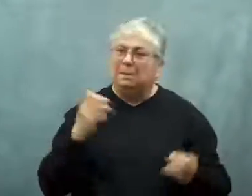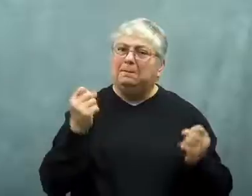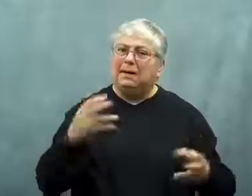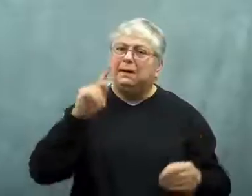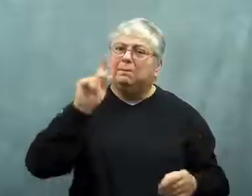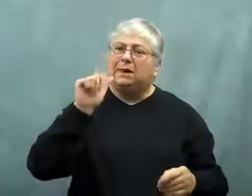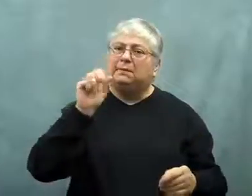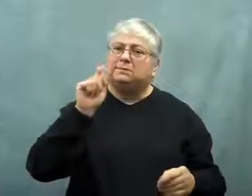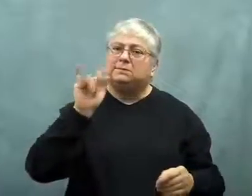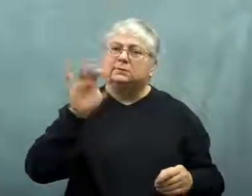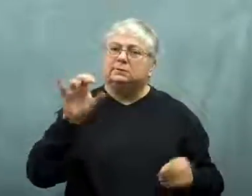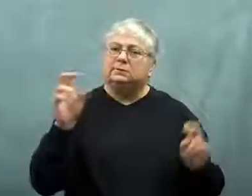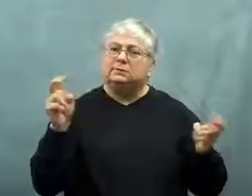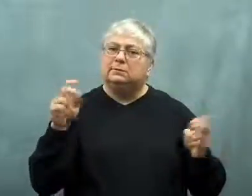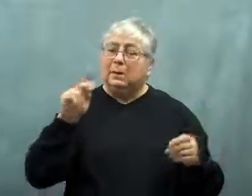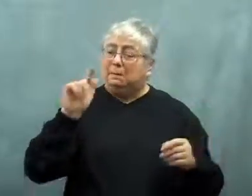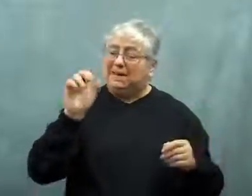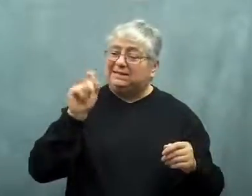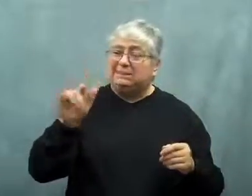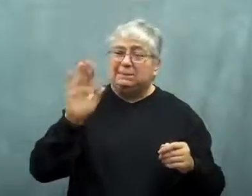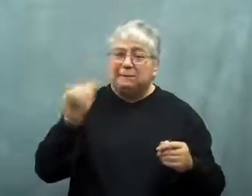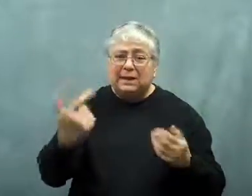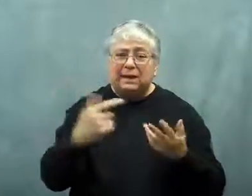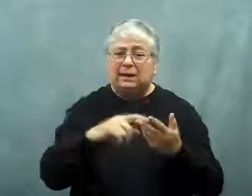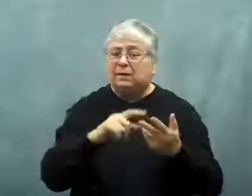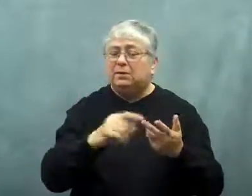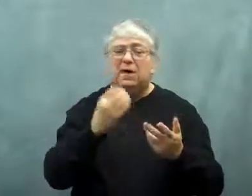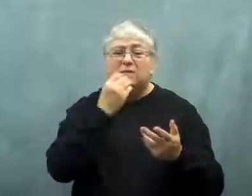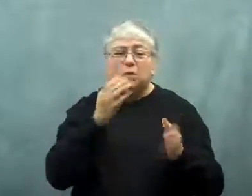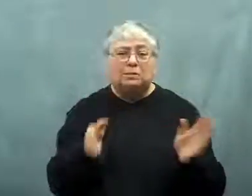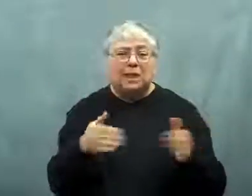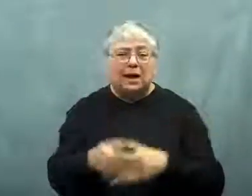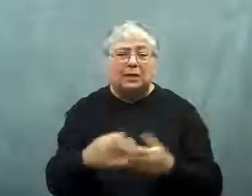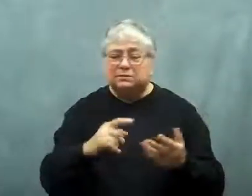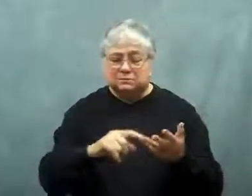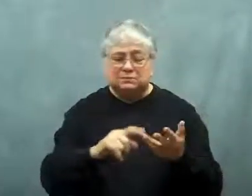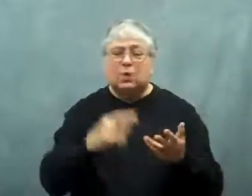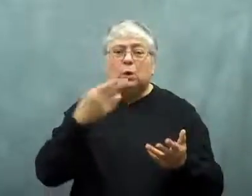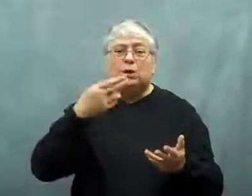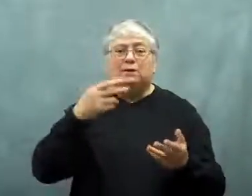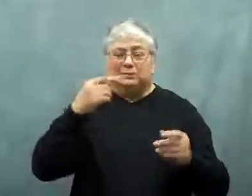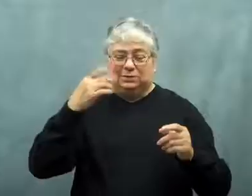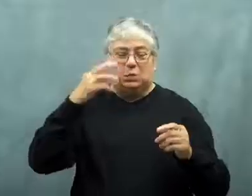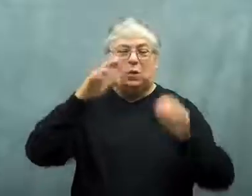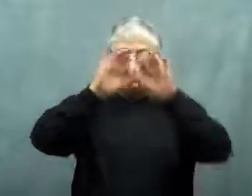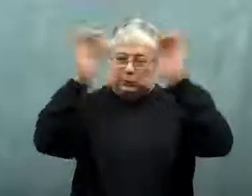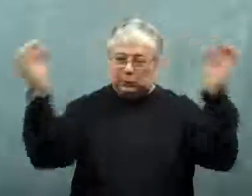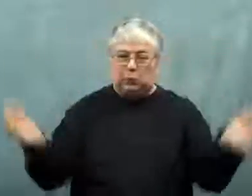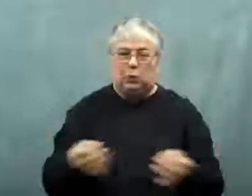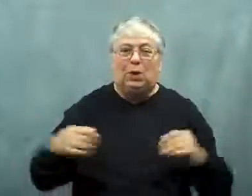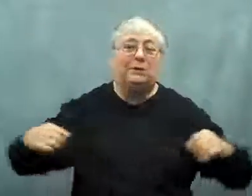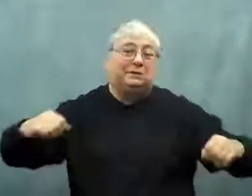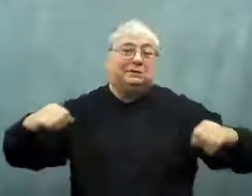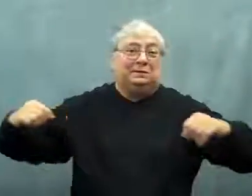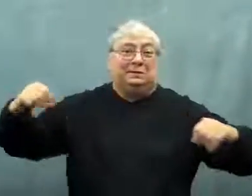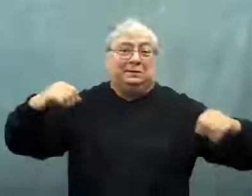A lot of plastics are made from oil: plastic bags, food boxes,